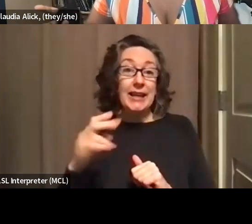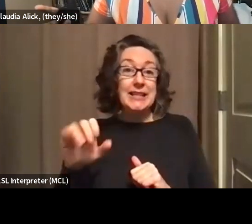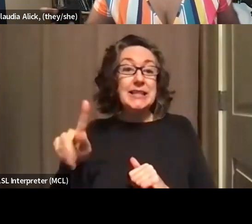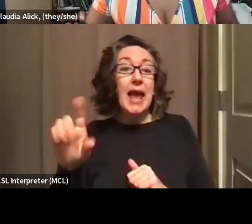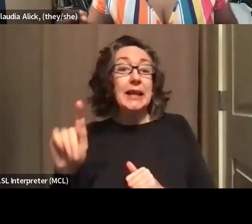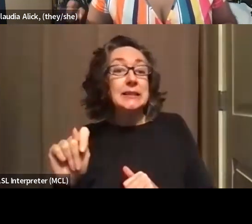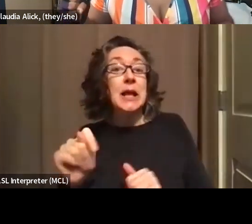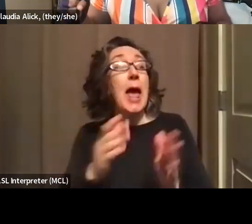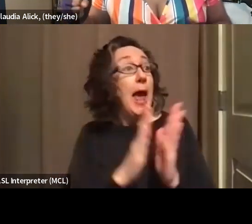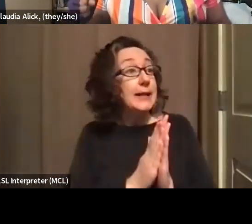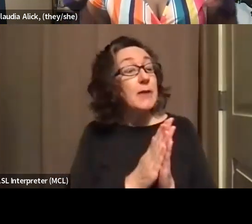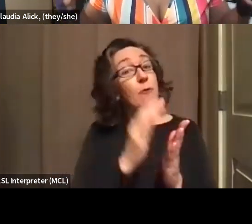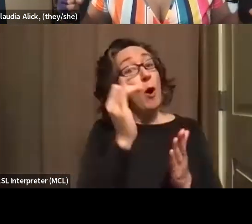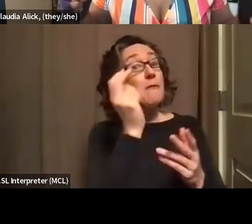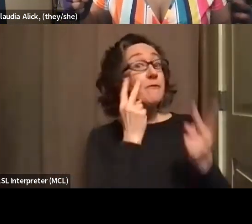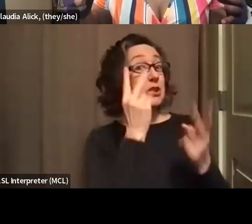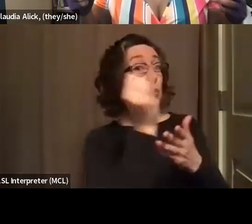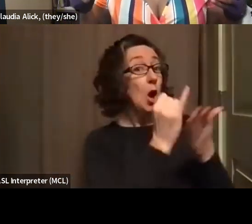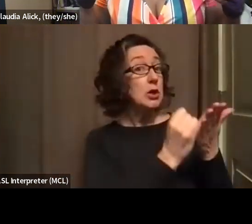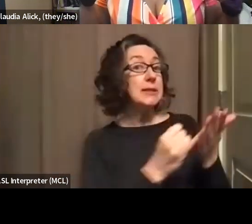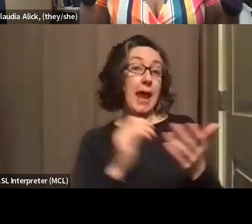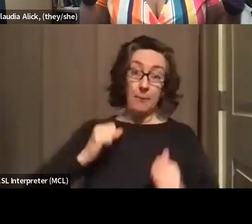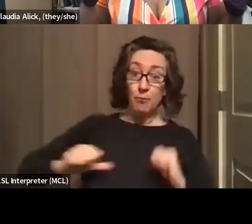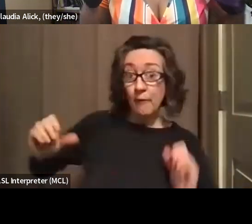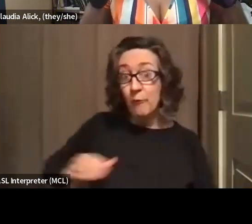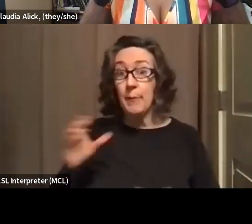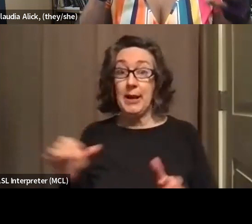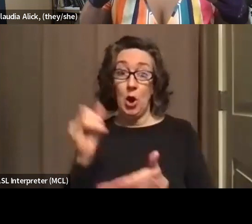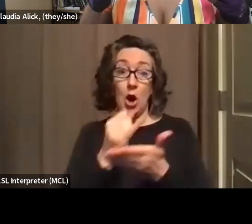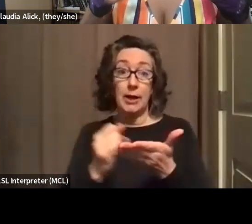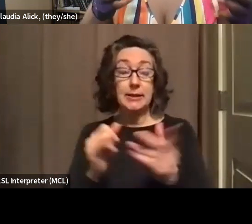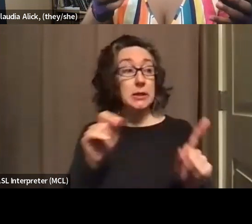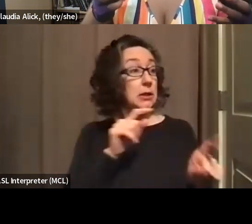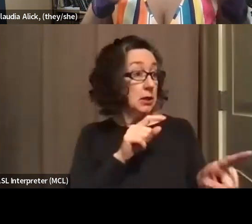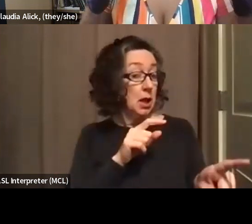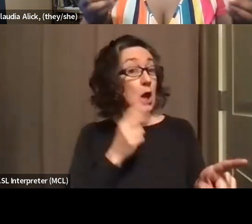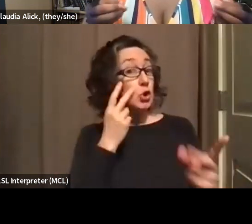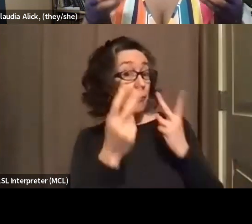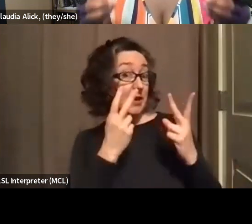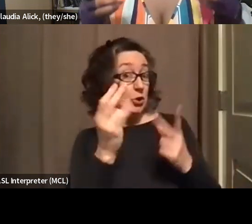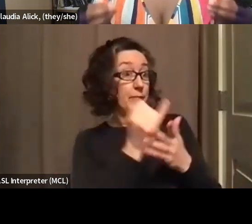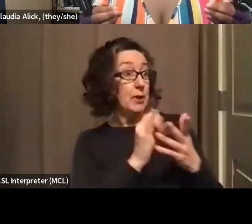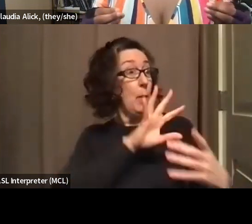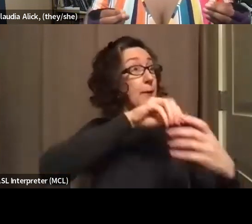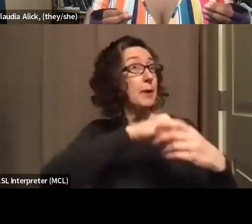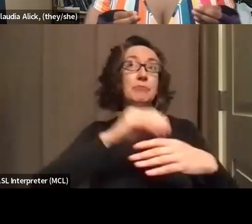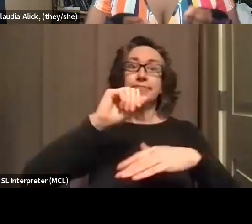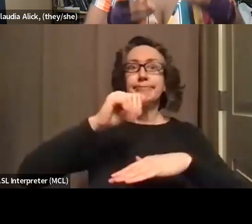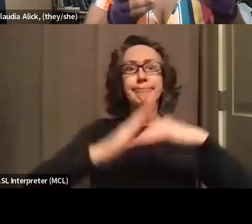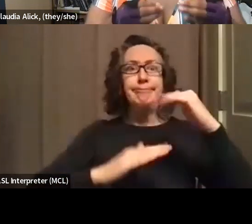She was asking, if they want to incorporate art into their new building trying to engage